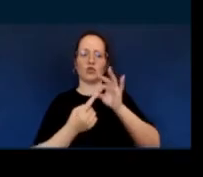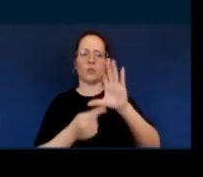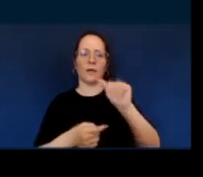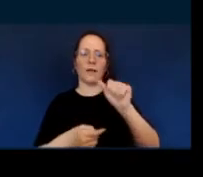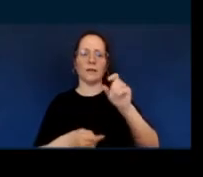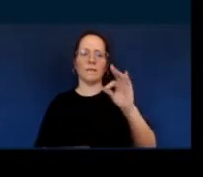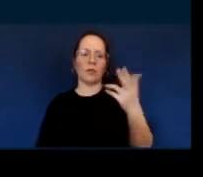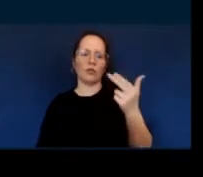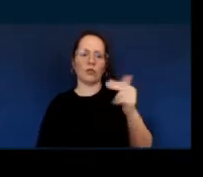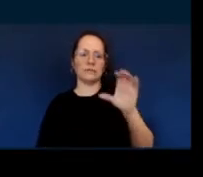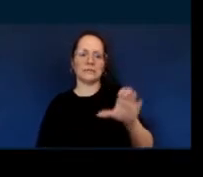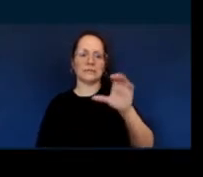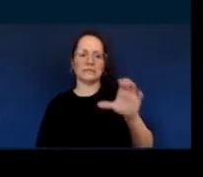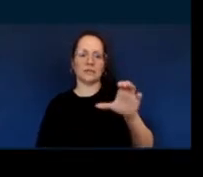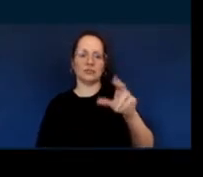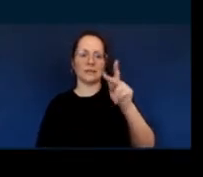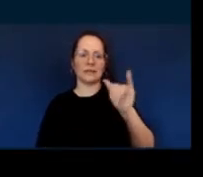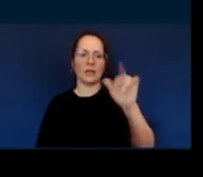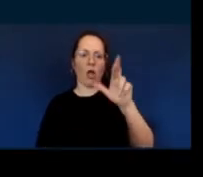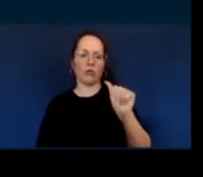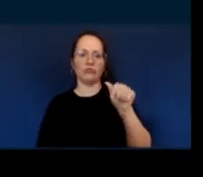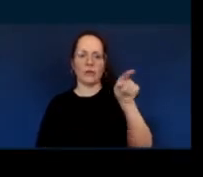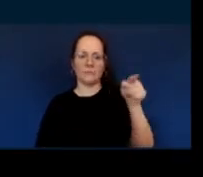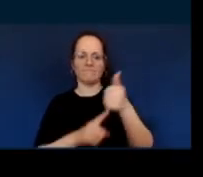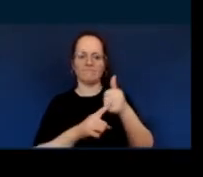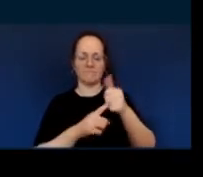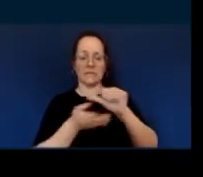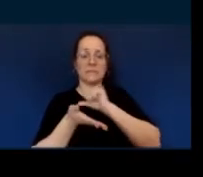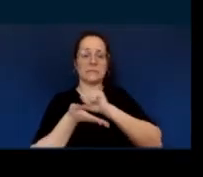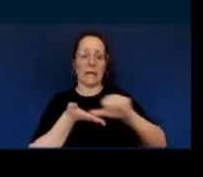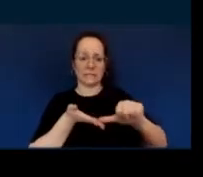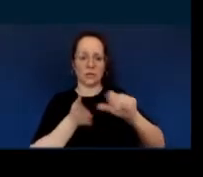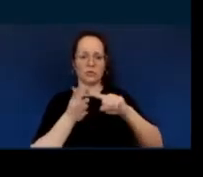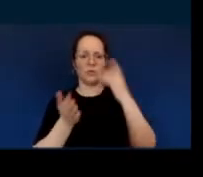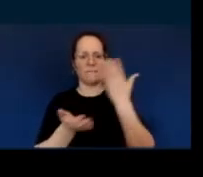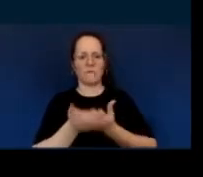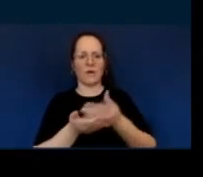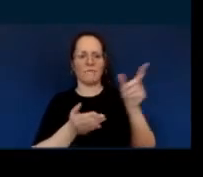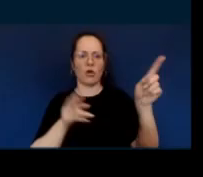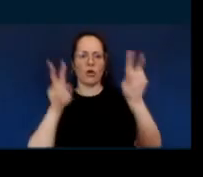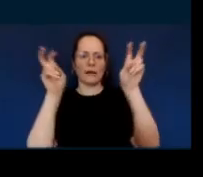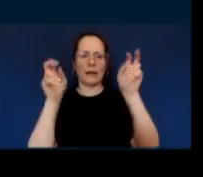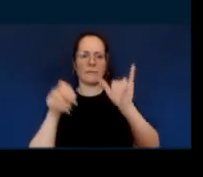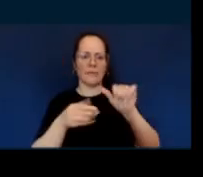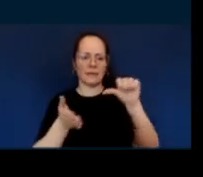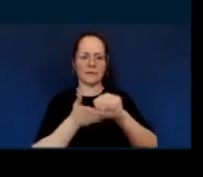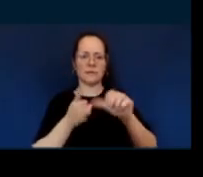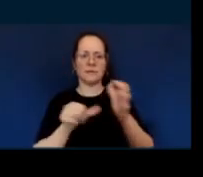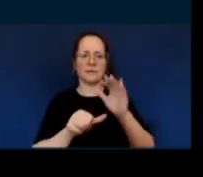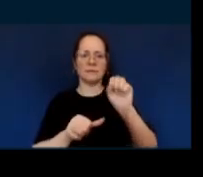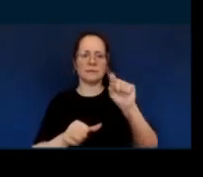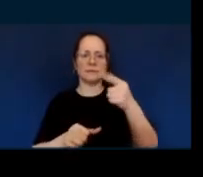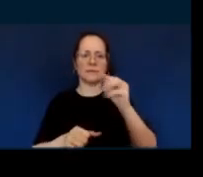[INDISCERNIBLE] WHO WAS DISSECTED TO VERIFY HER CLAIM THAT THE STIGMA [INDISCERNIBLE] WERE IN HER BODY, 1 THE PICTURE